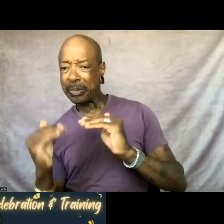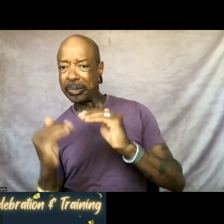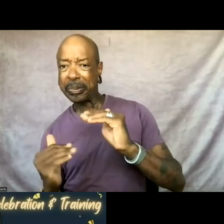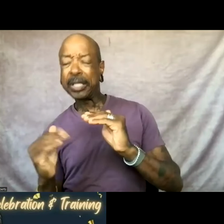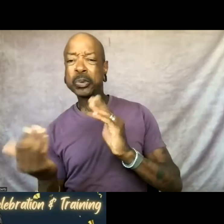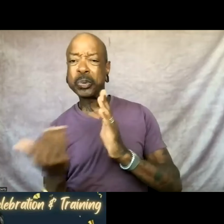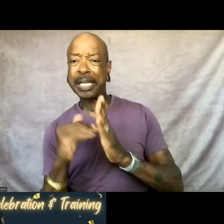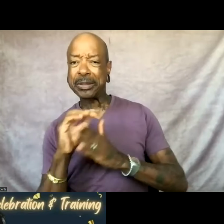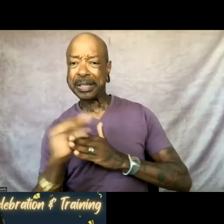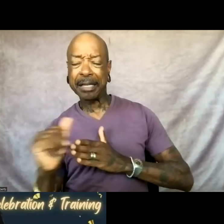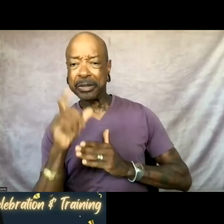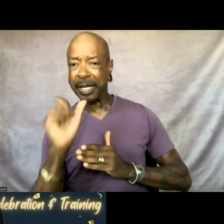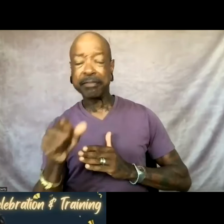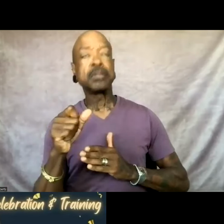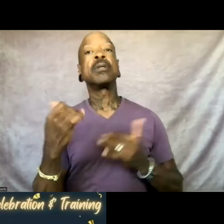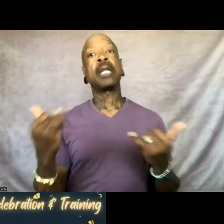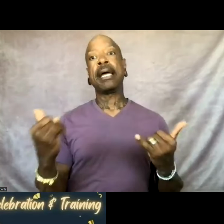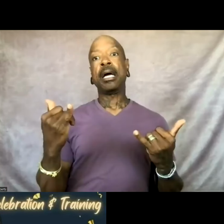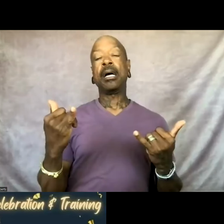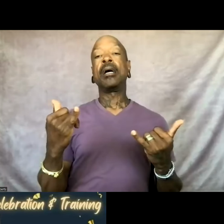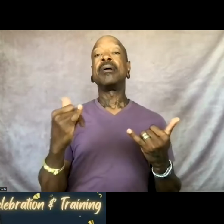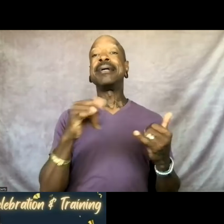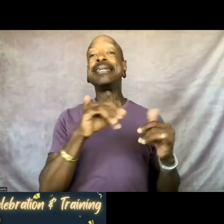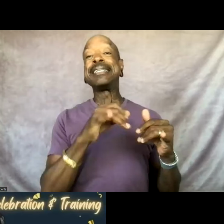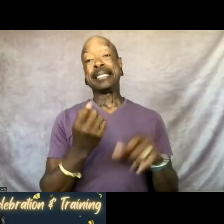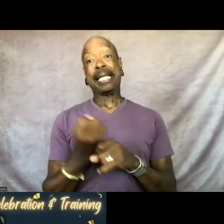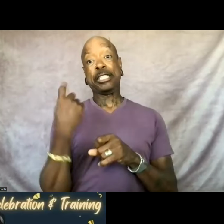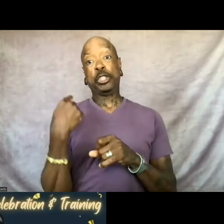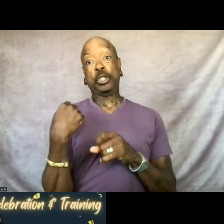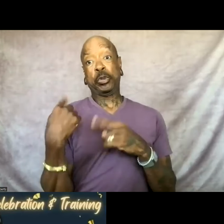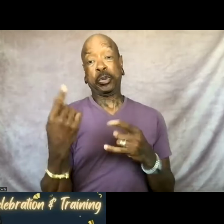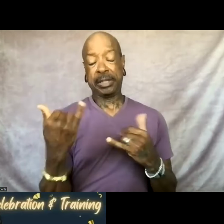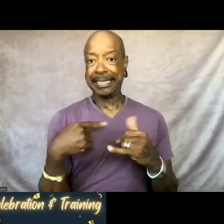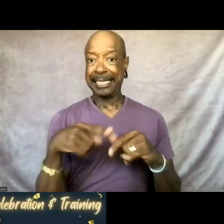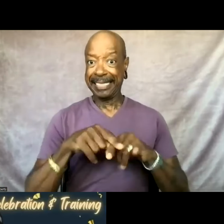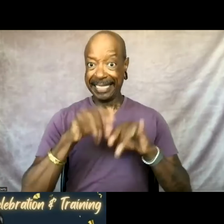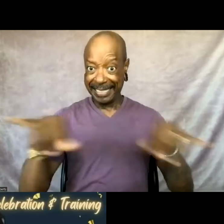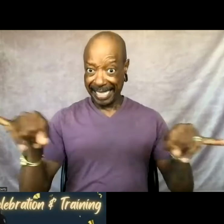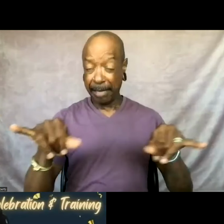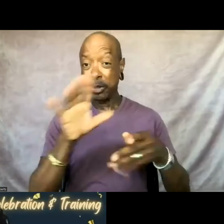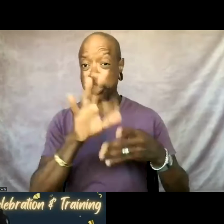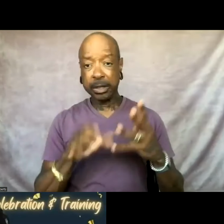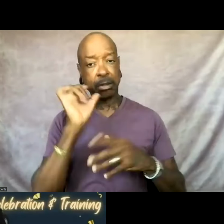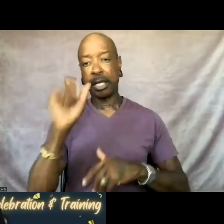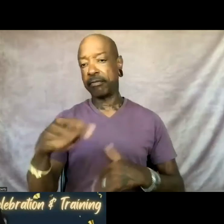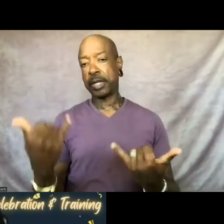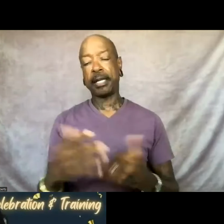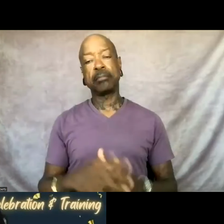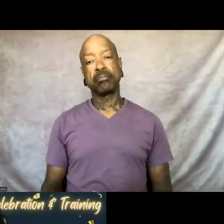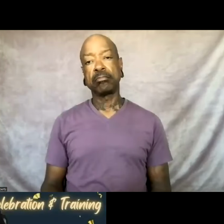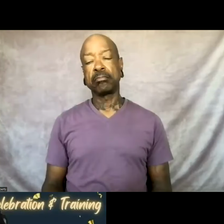between spending down money that they may have just to keep their Medi-Cal. So you don't have to make the same